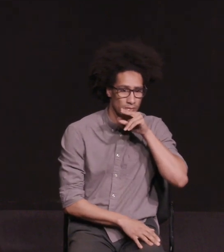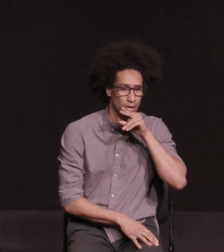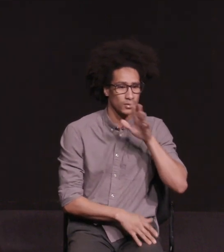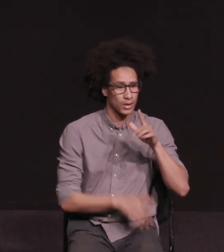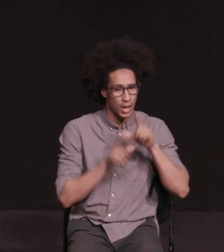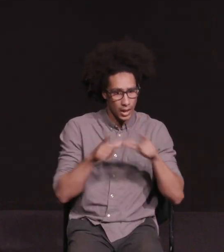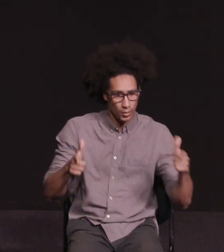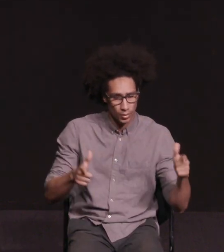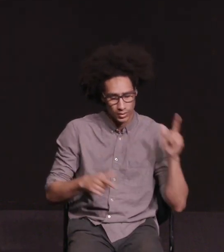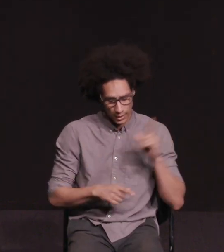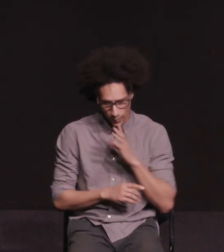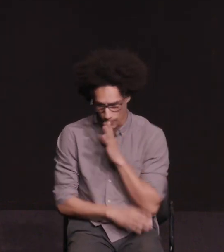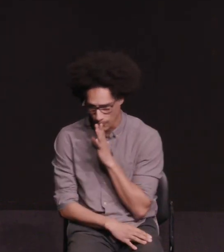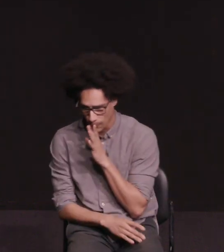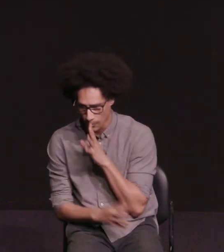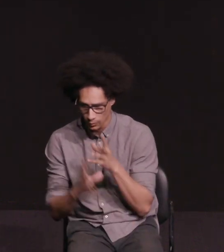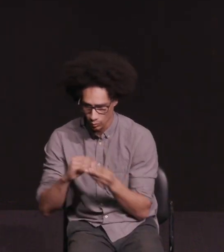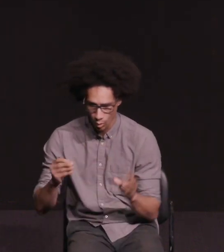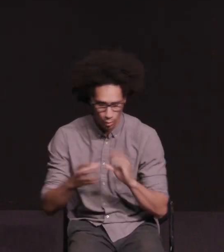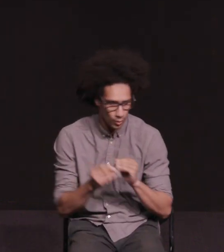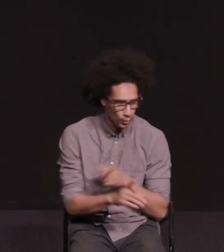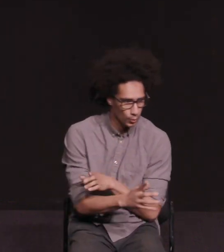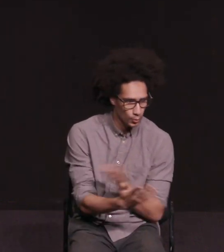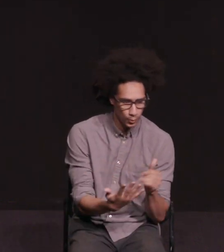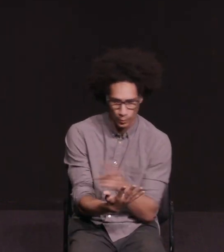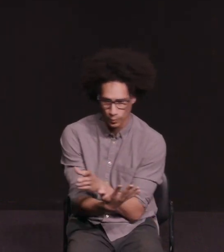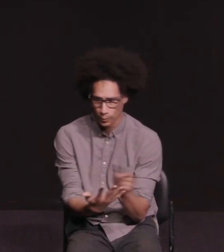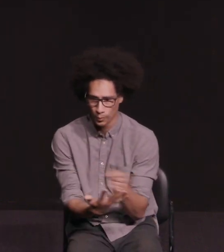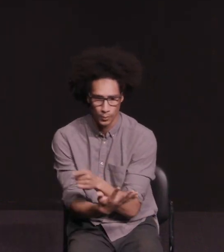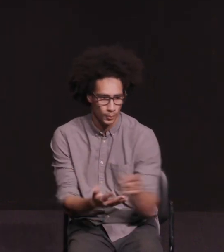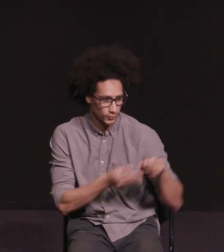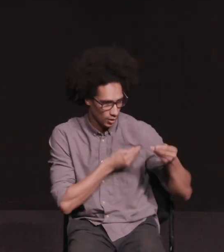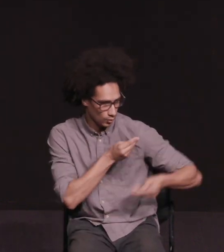whispered stories passed from one generation to the next.